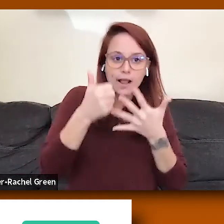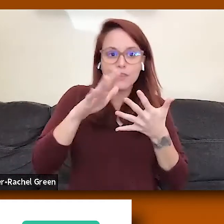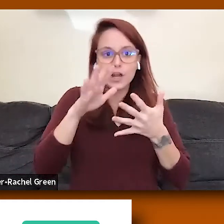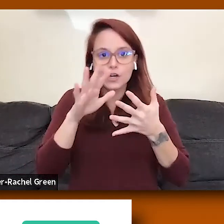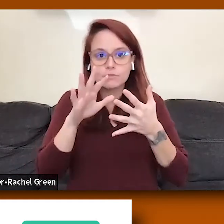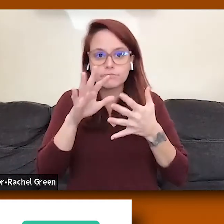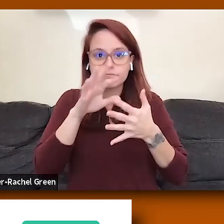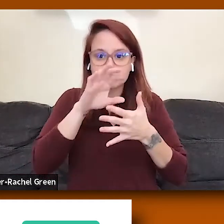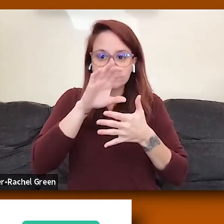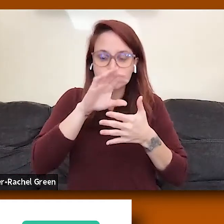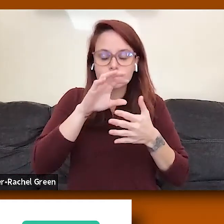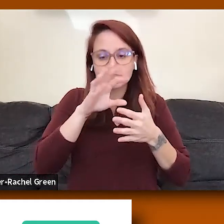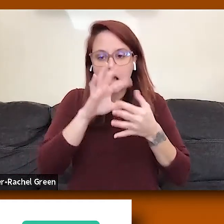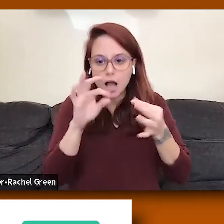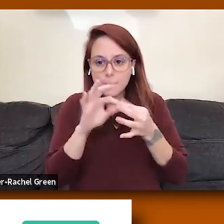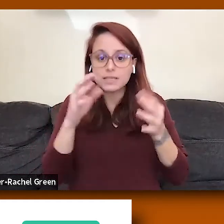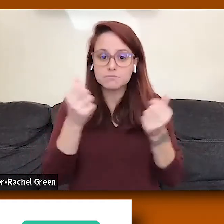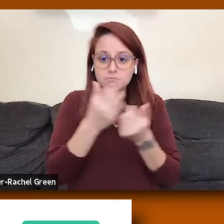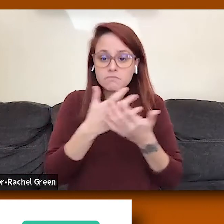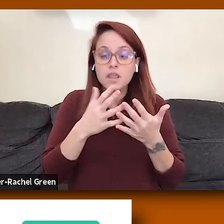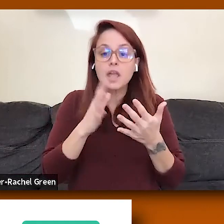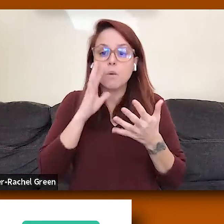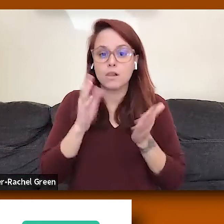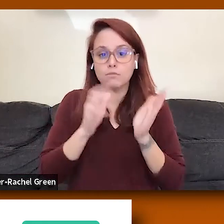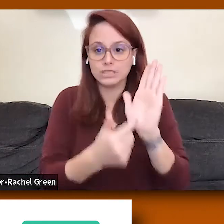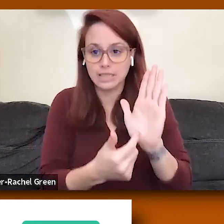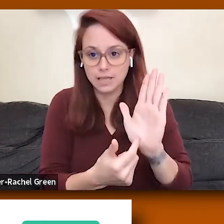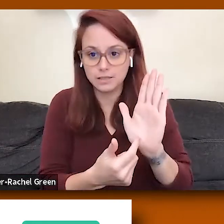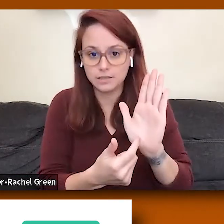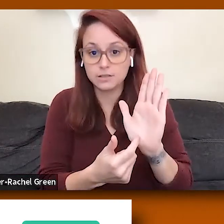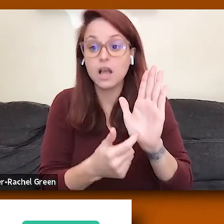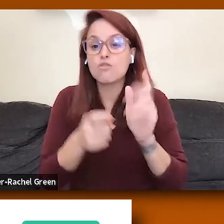and initial ratings usually can be revised at this point, and the panel